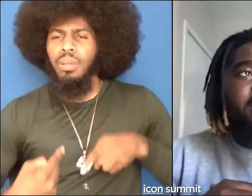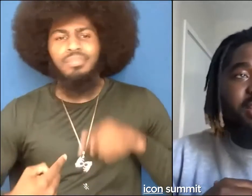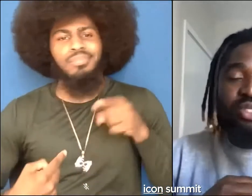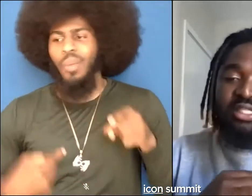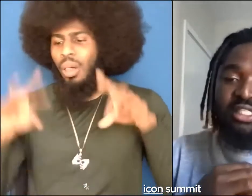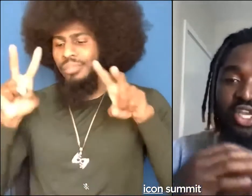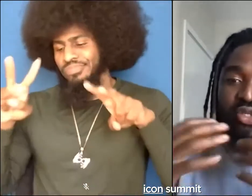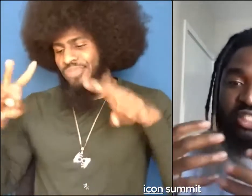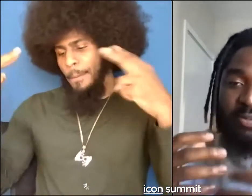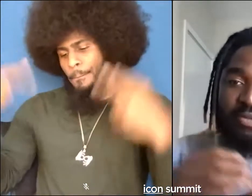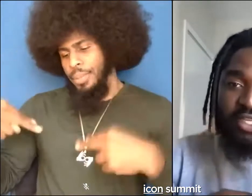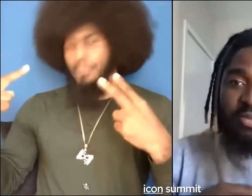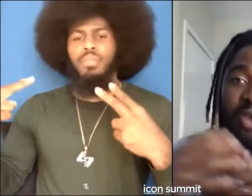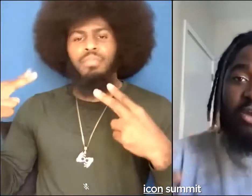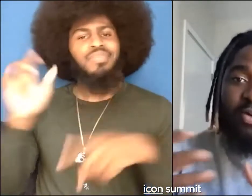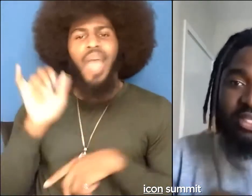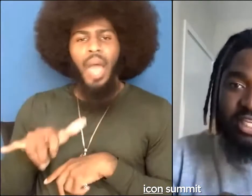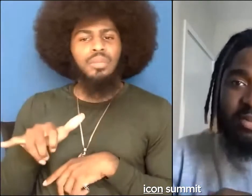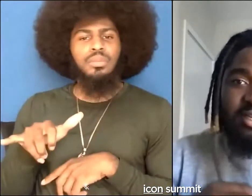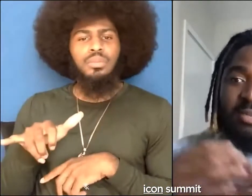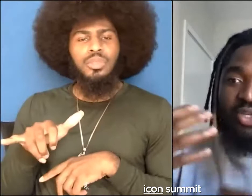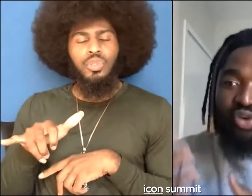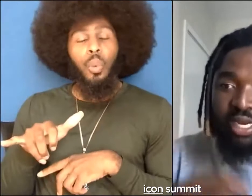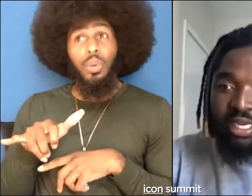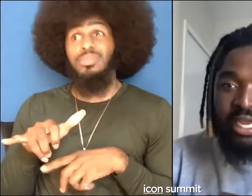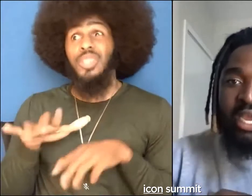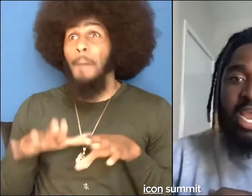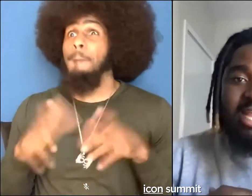But it was such a huge step for me to be vulnerable with the team and tell them I was struggling.